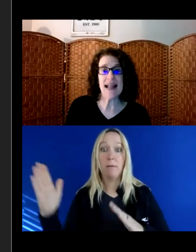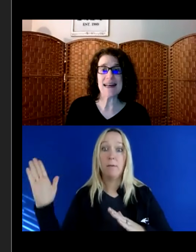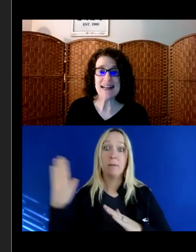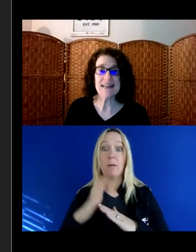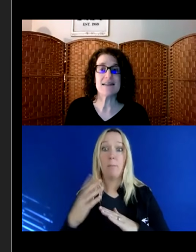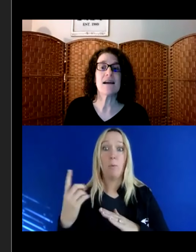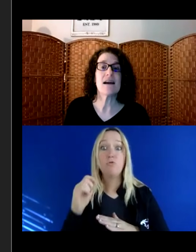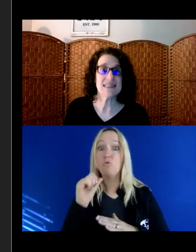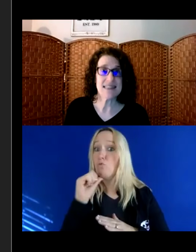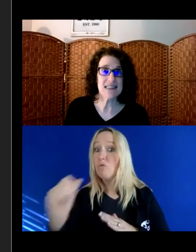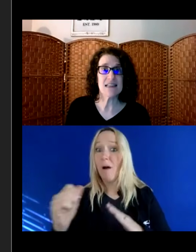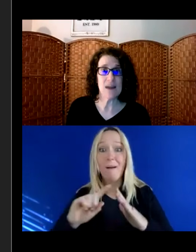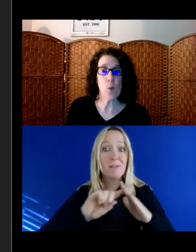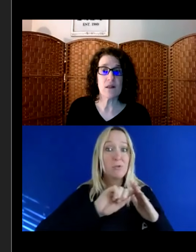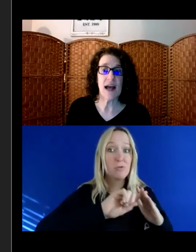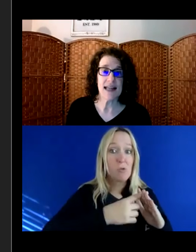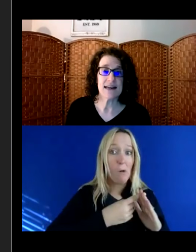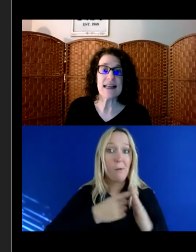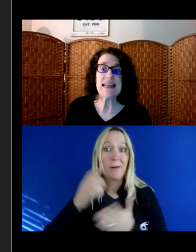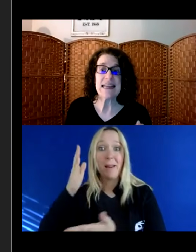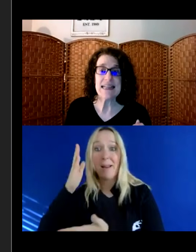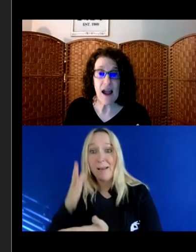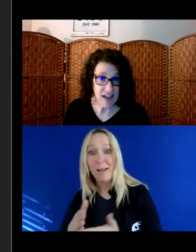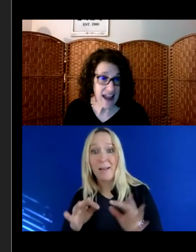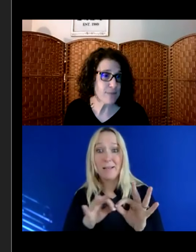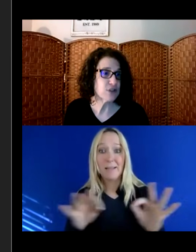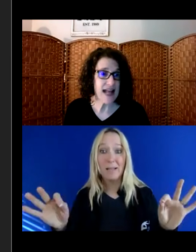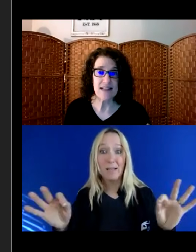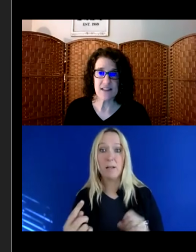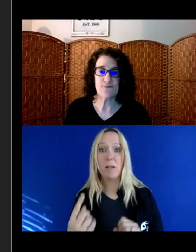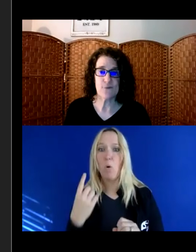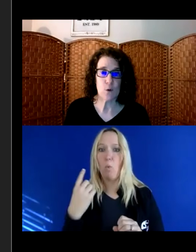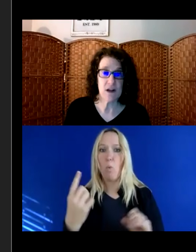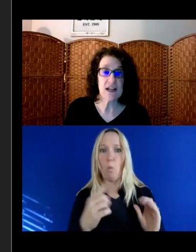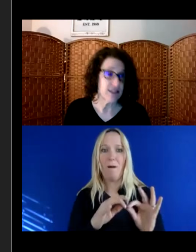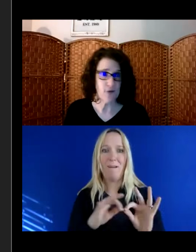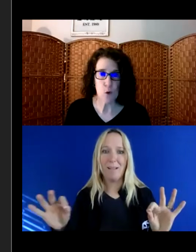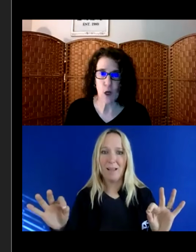and end a sentence in one line of captions like in this photo.